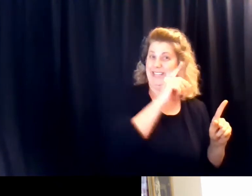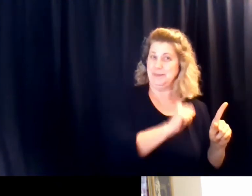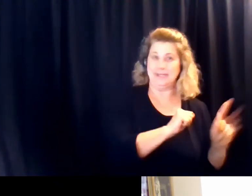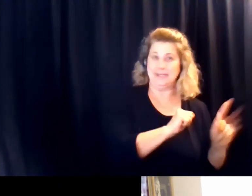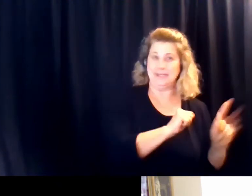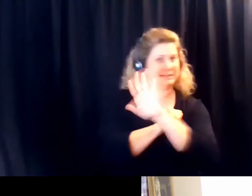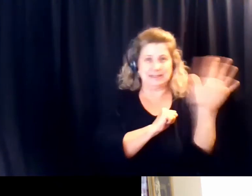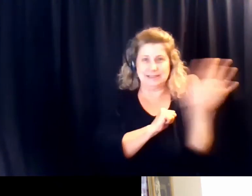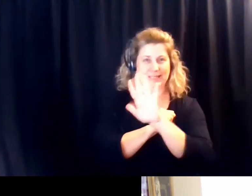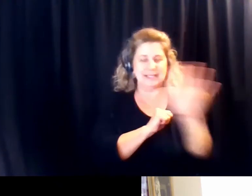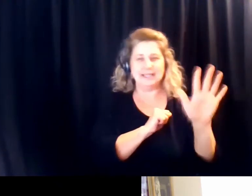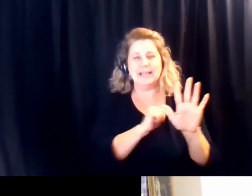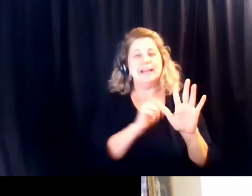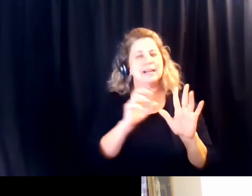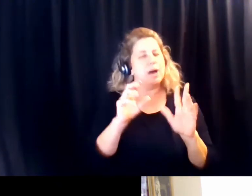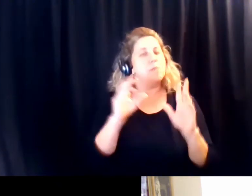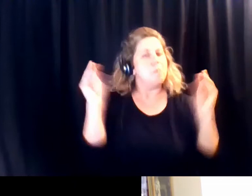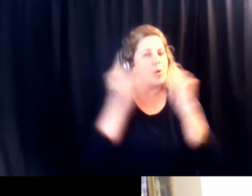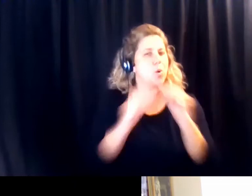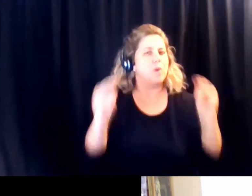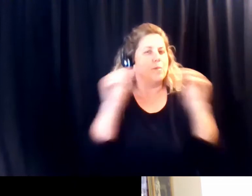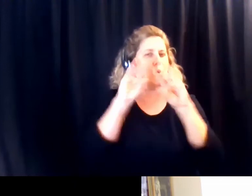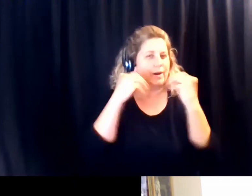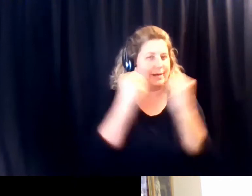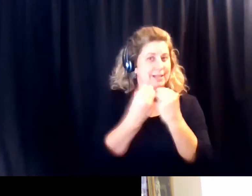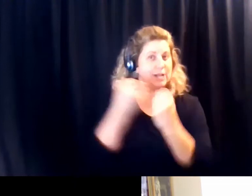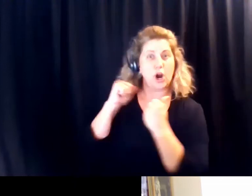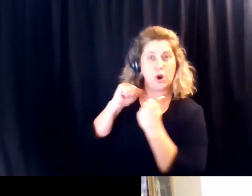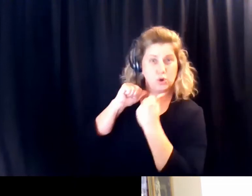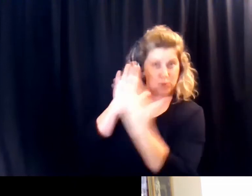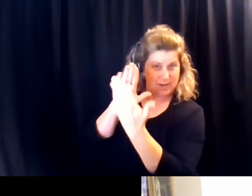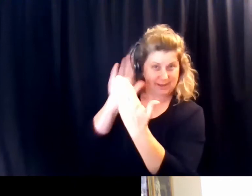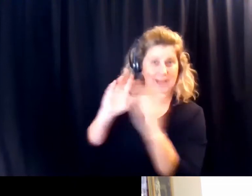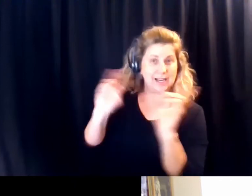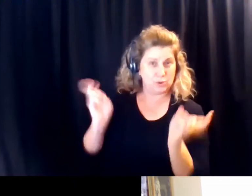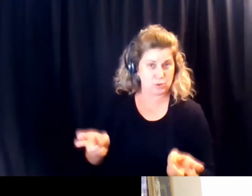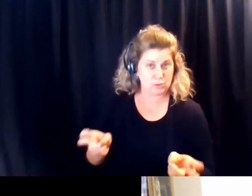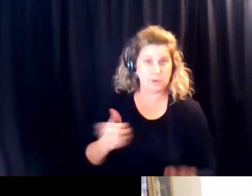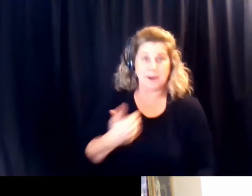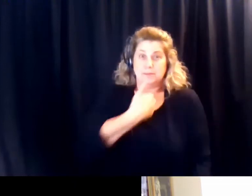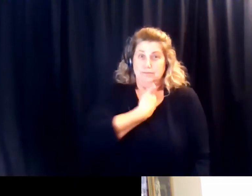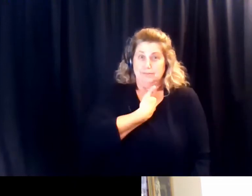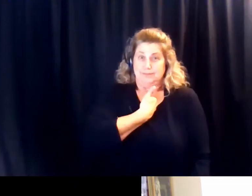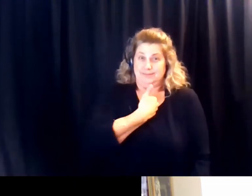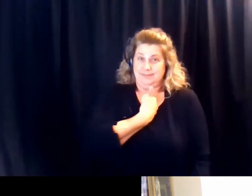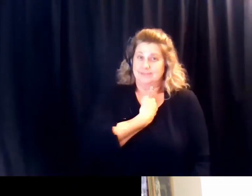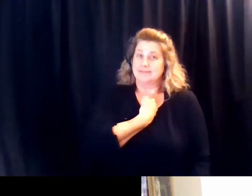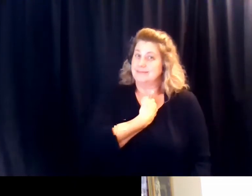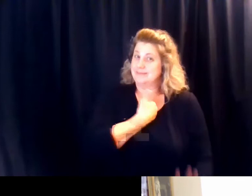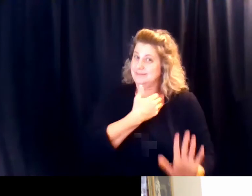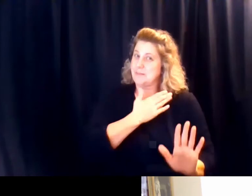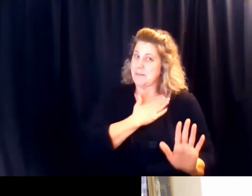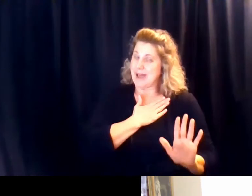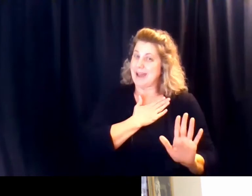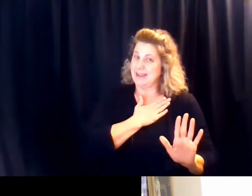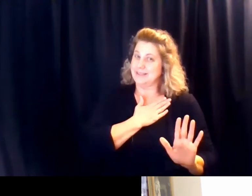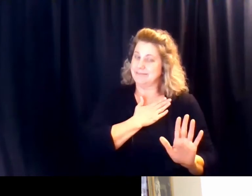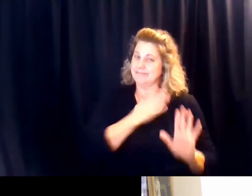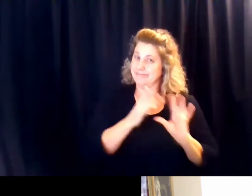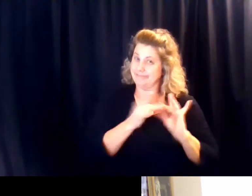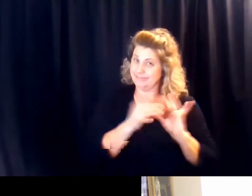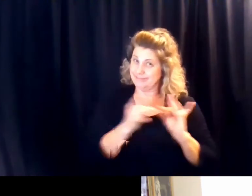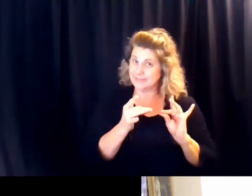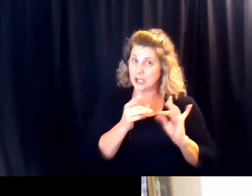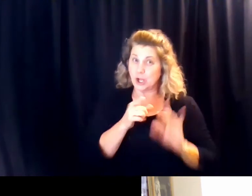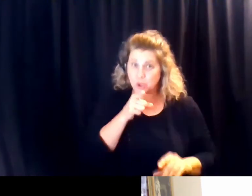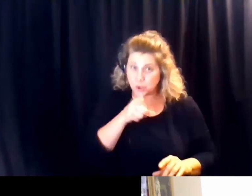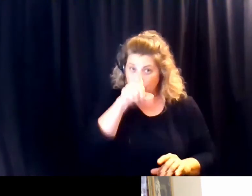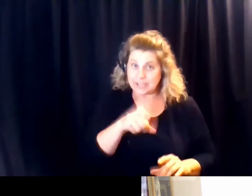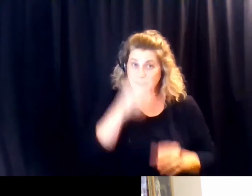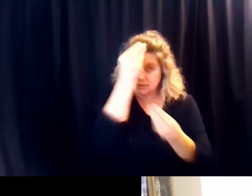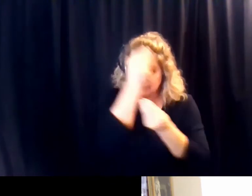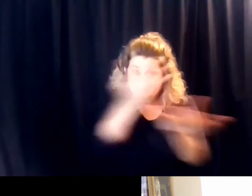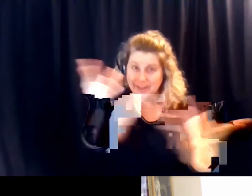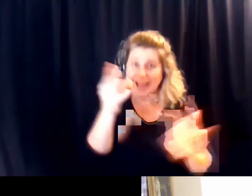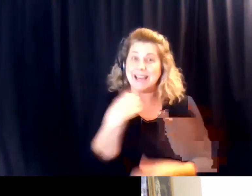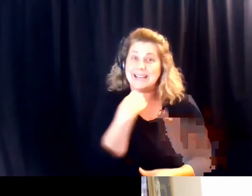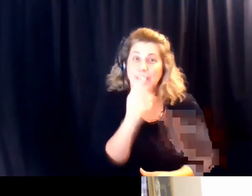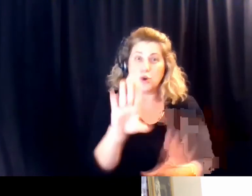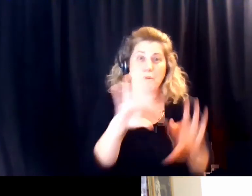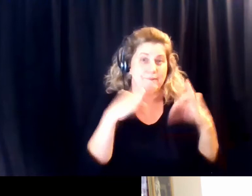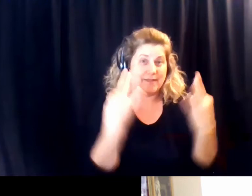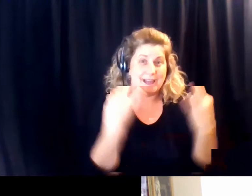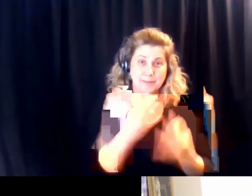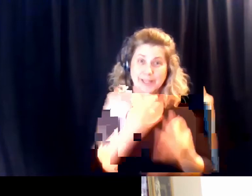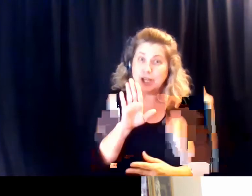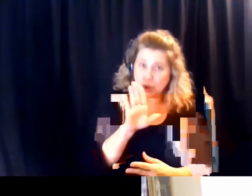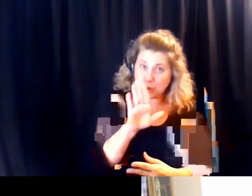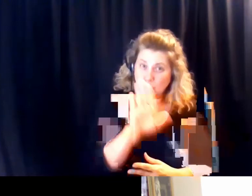Judith Heumann: That would enable them to work overseas and live overseas. So I think there are many reasons why this is really important for people to study more at universities and International Studies, because they believe they can get a job.